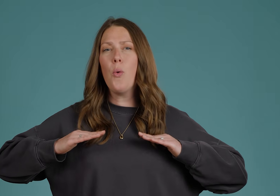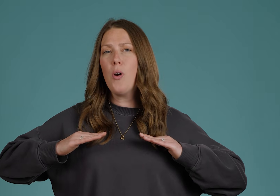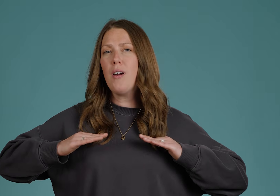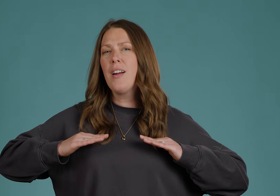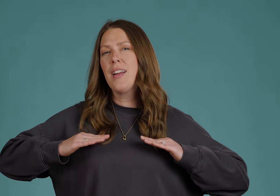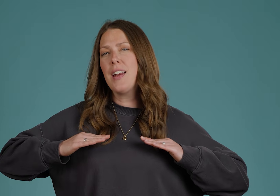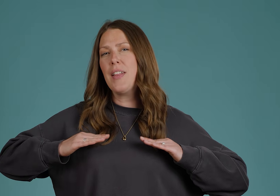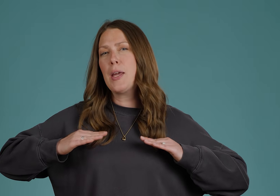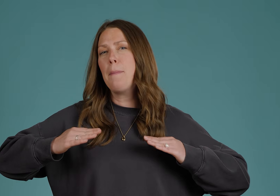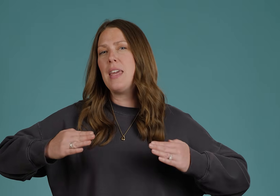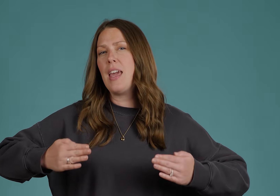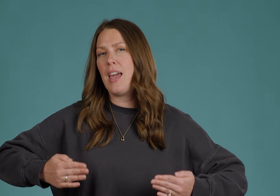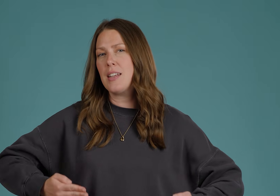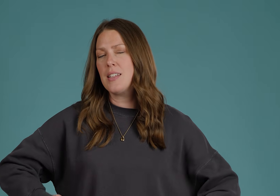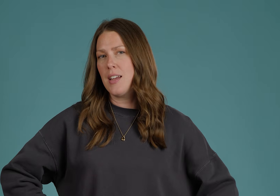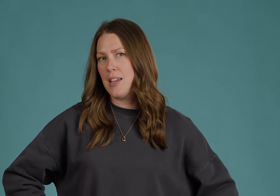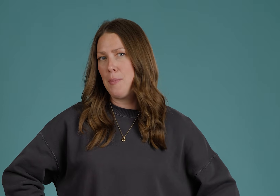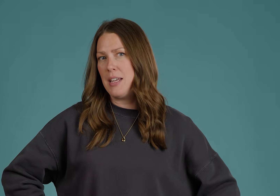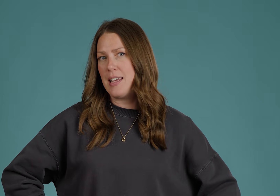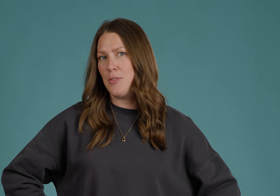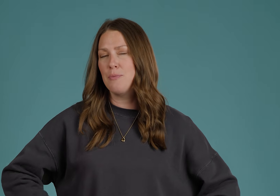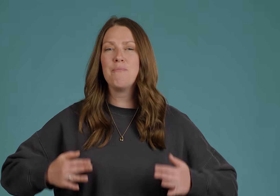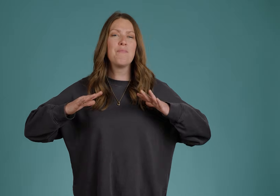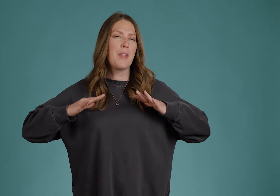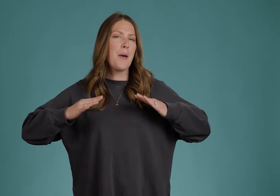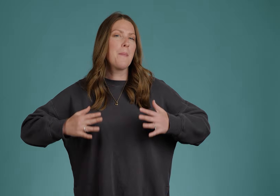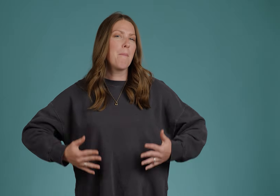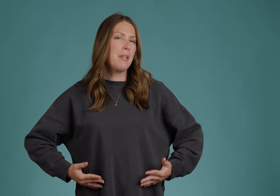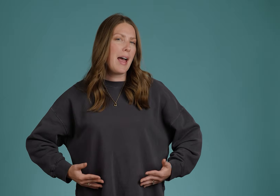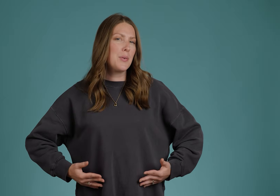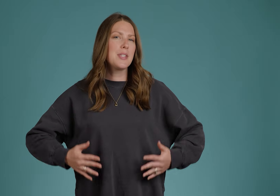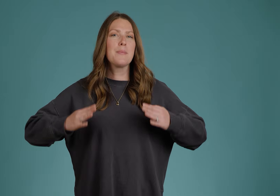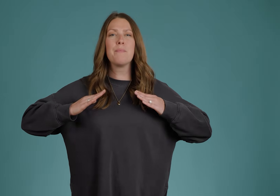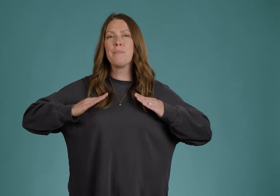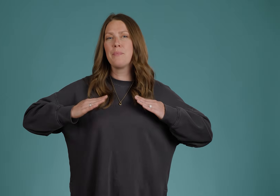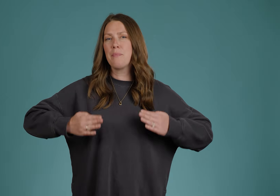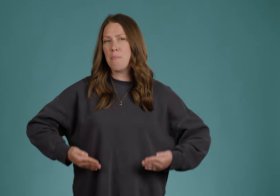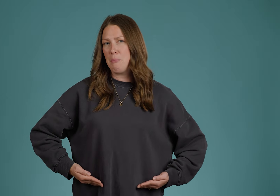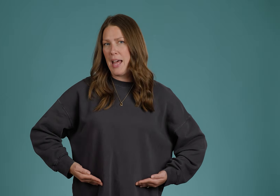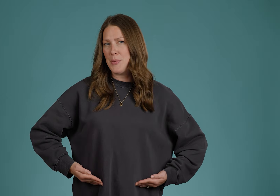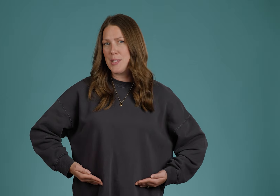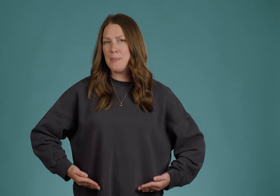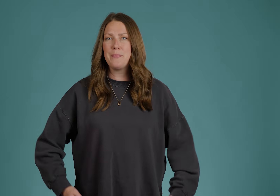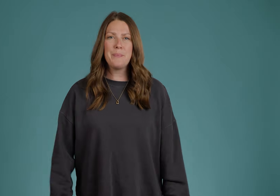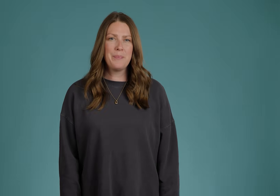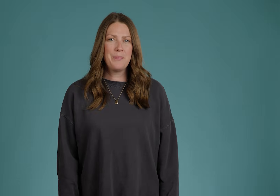Or kind of like a B hand coming down. Blouse.